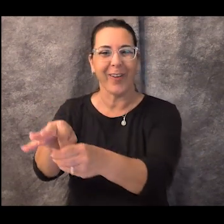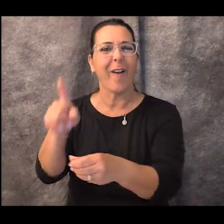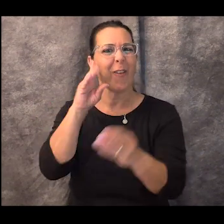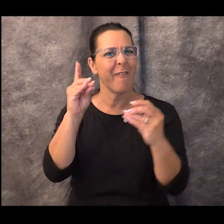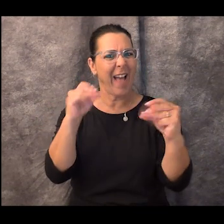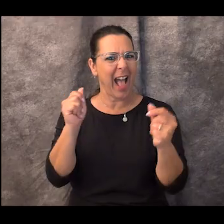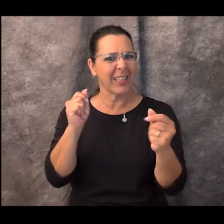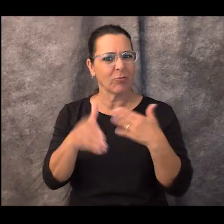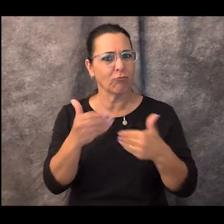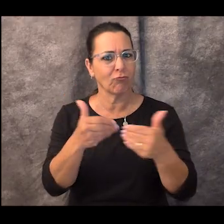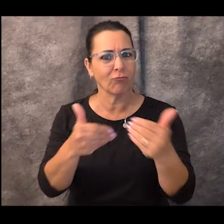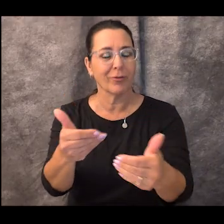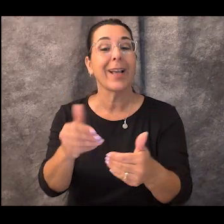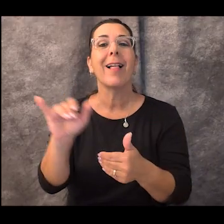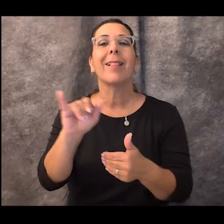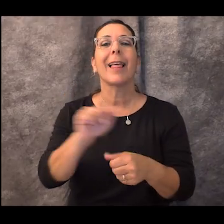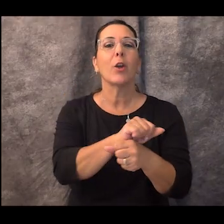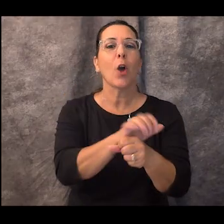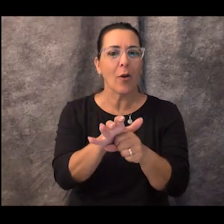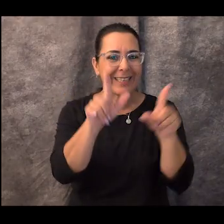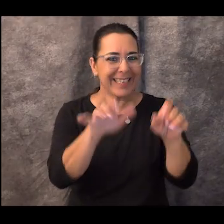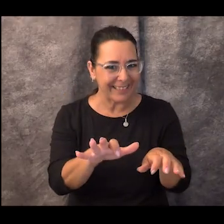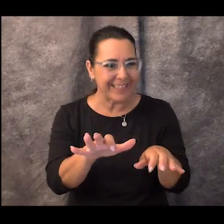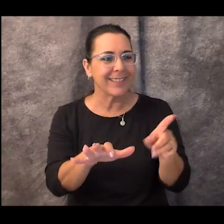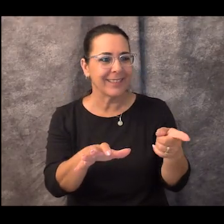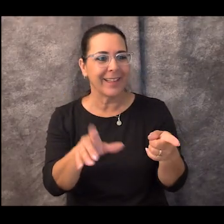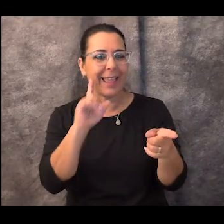(Michelle) It's, they set it up like a COVID testing site, which is which was pretty brilliant at the time.